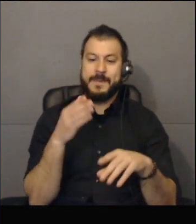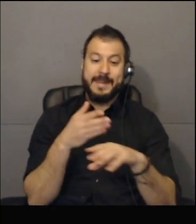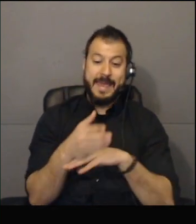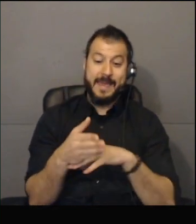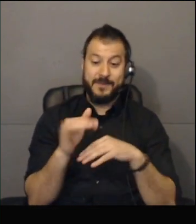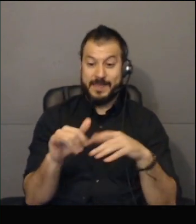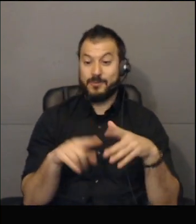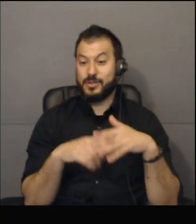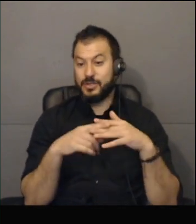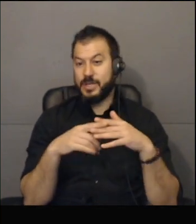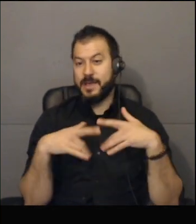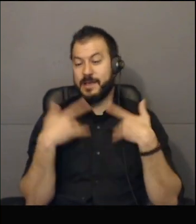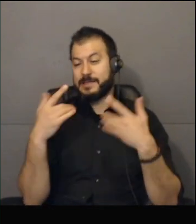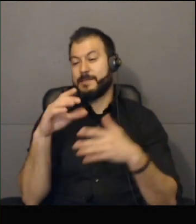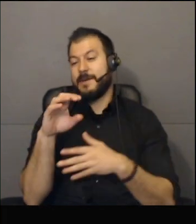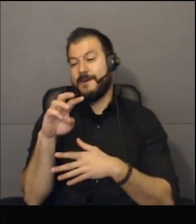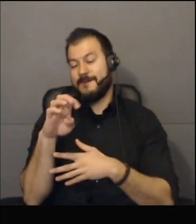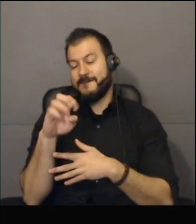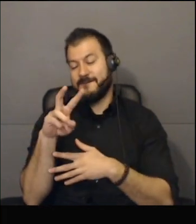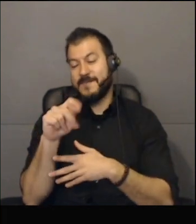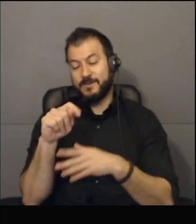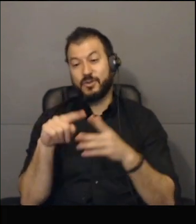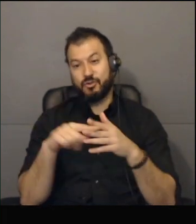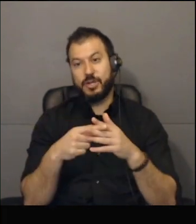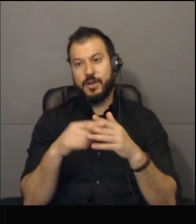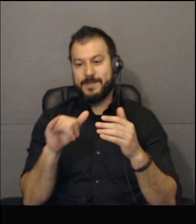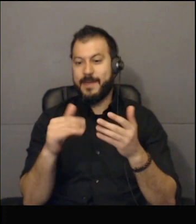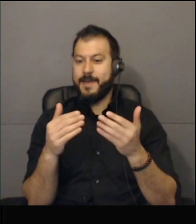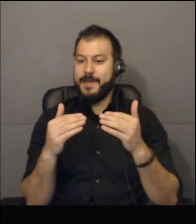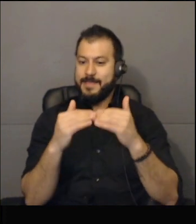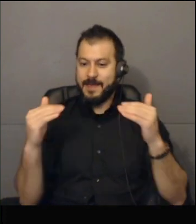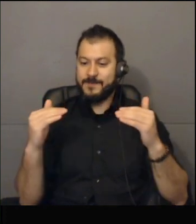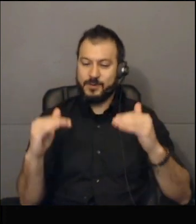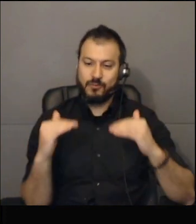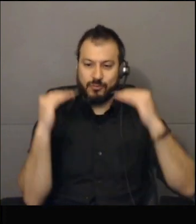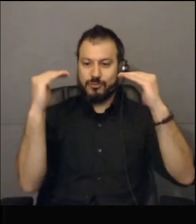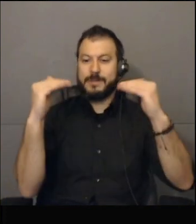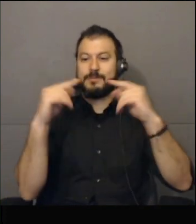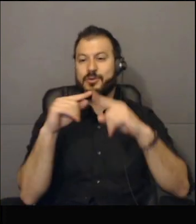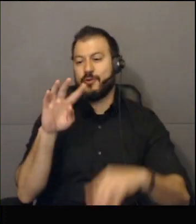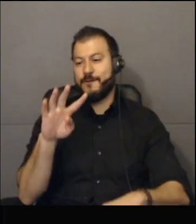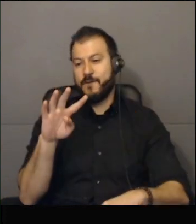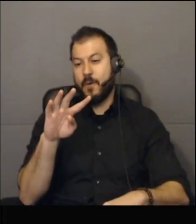the maximum standby server levels were increased to four and two respectively.